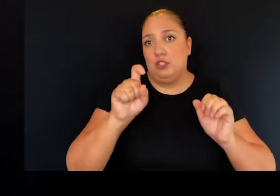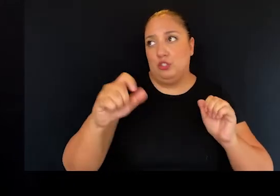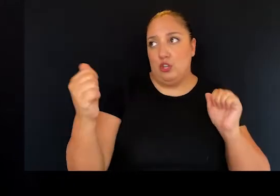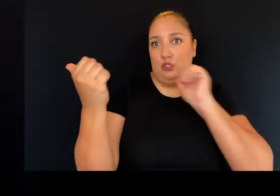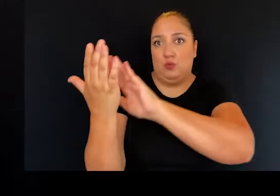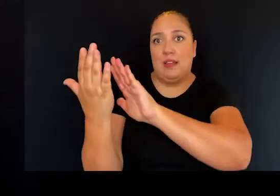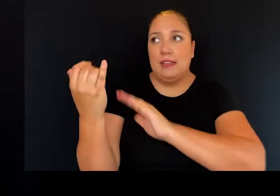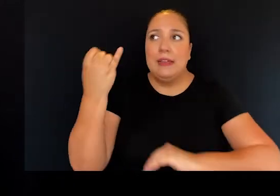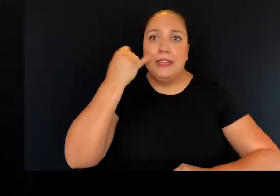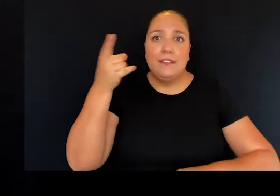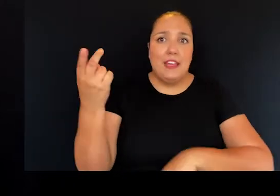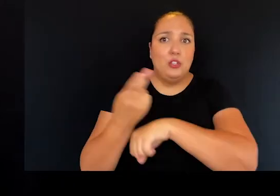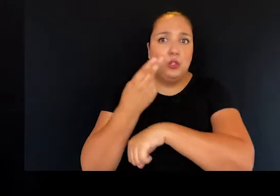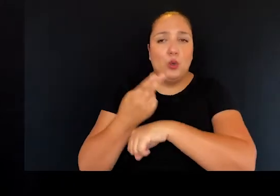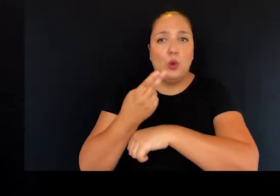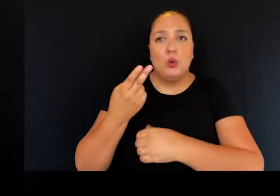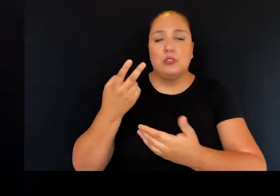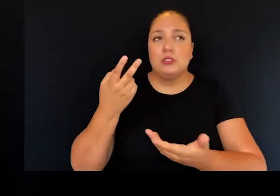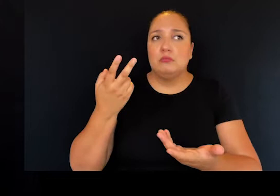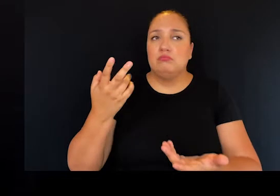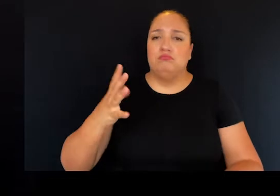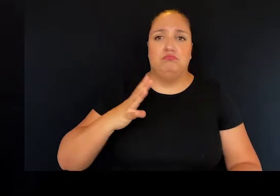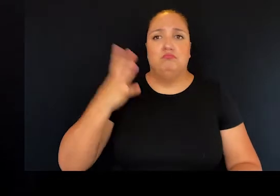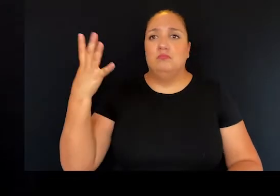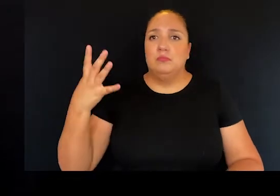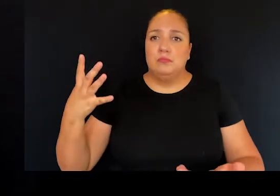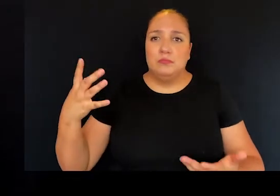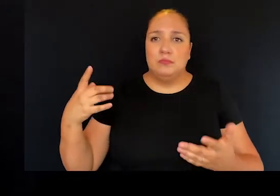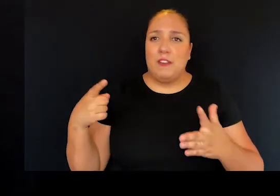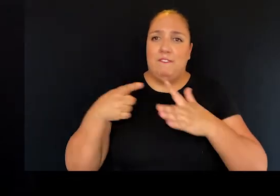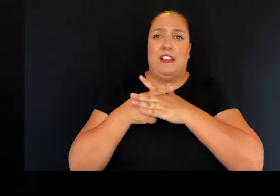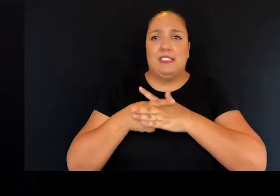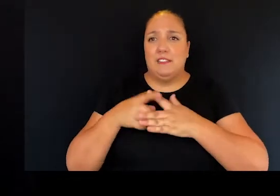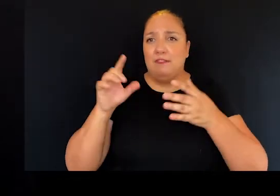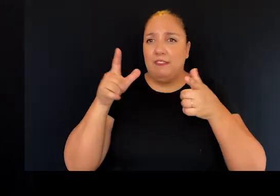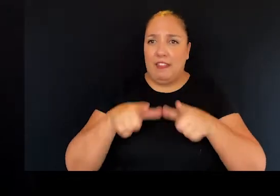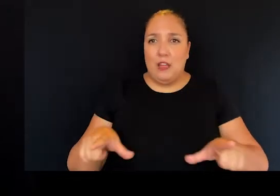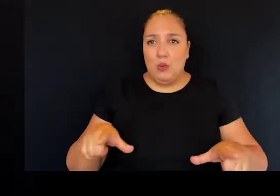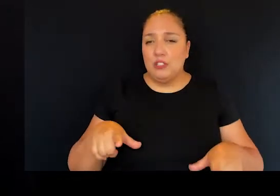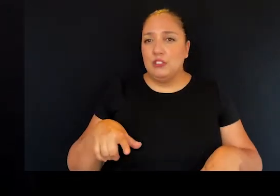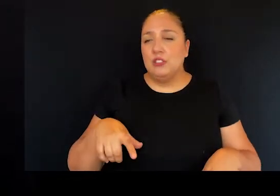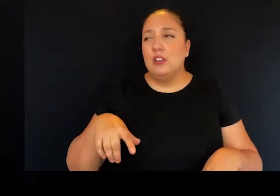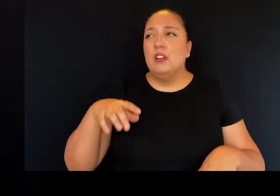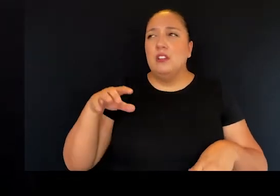when somebody's using offensive or ableist language, let's talk a little bit about that. And Erica, you and I have had a lot of great conversations